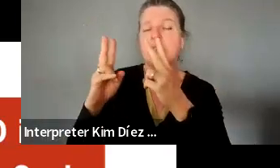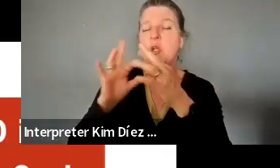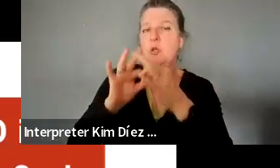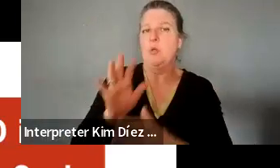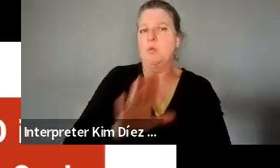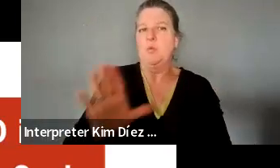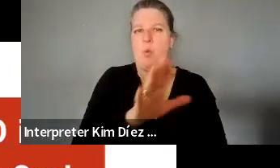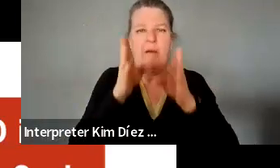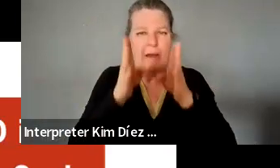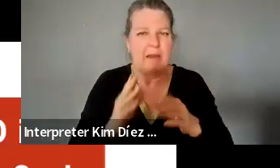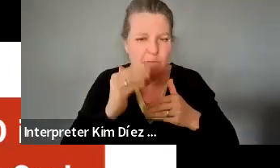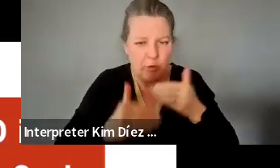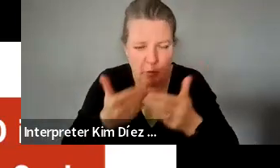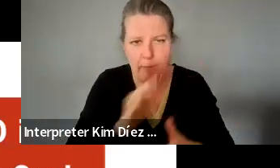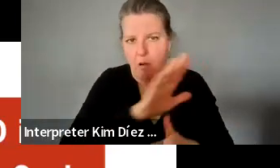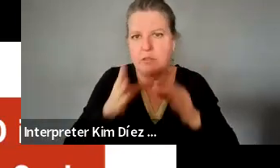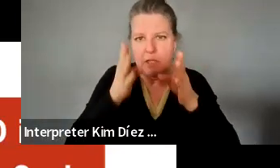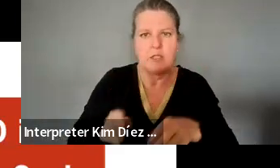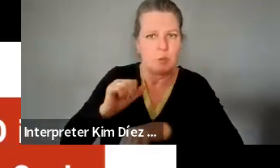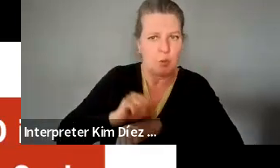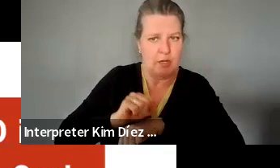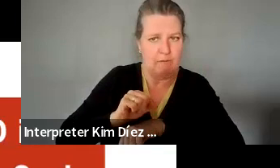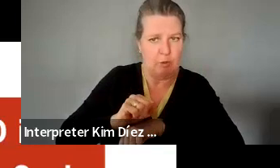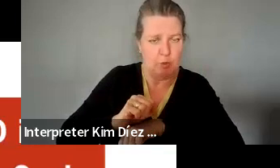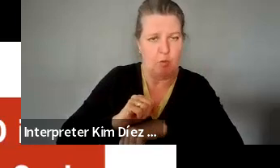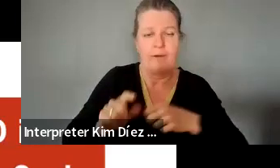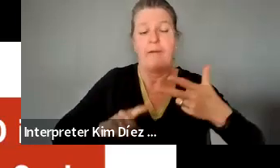your individual work. But June 9th is the opportunity for all of us